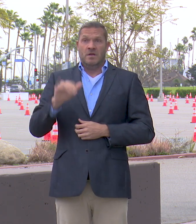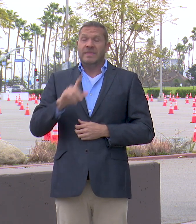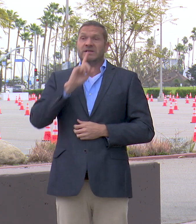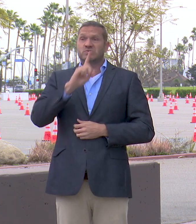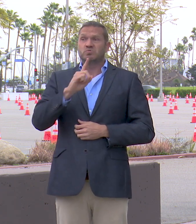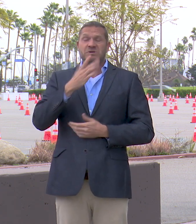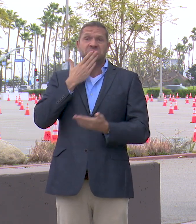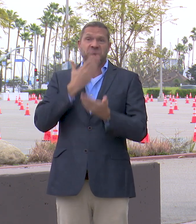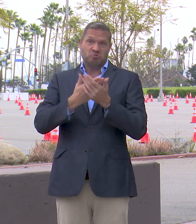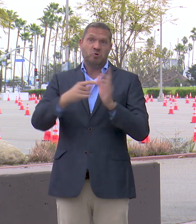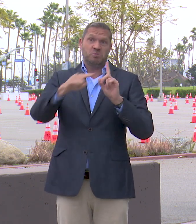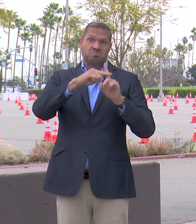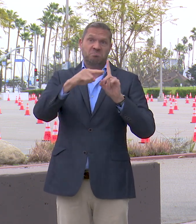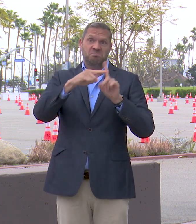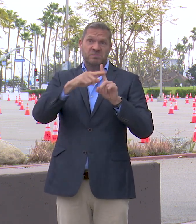positive thing.